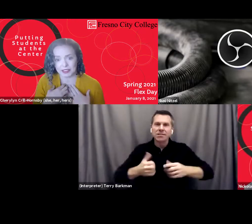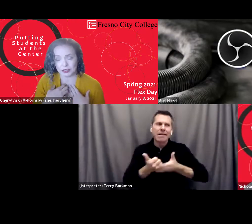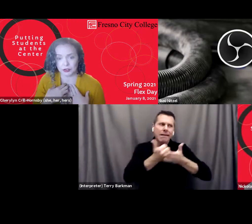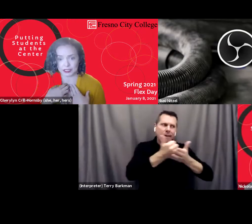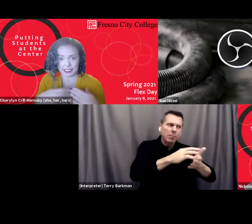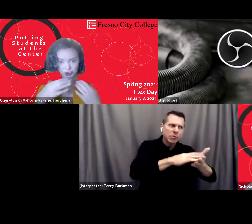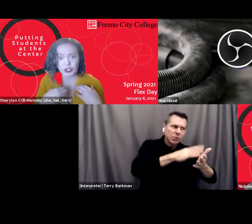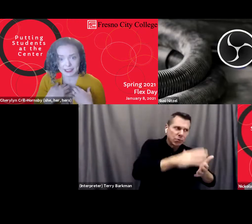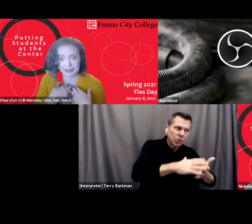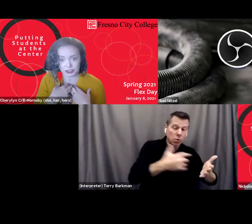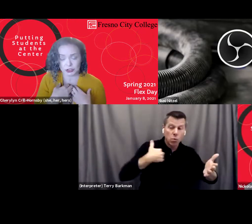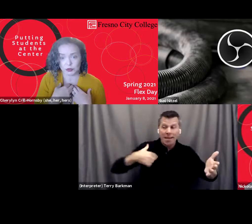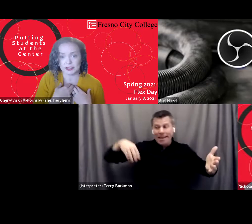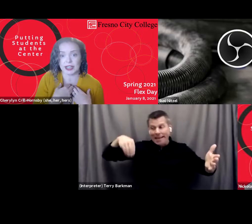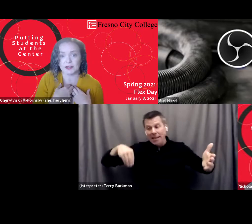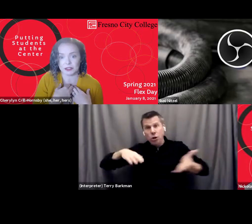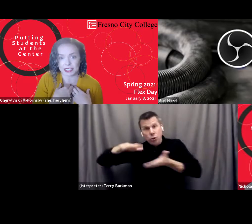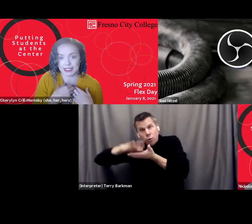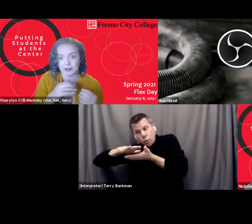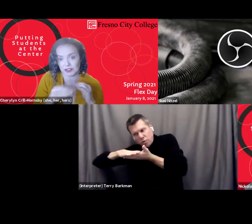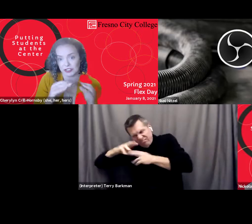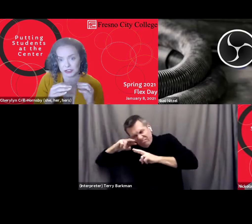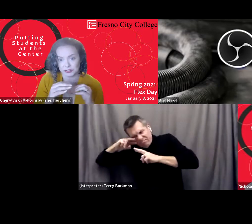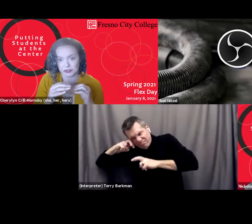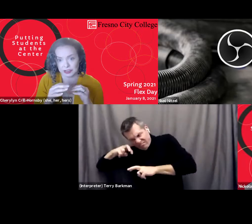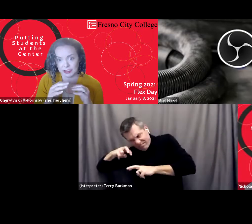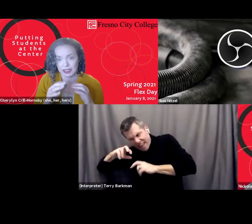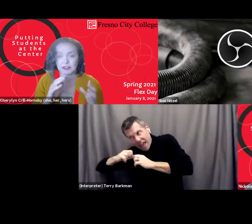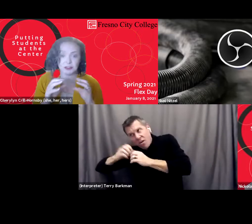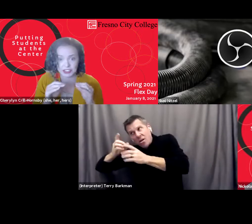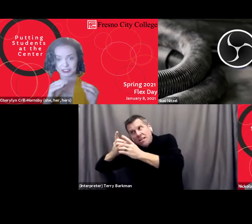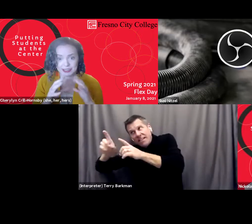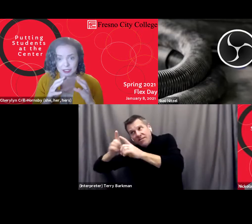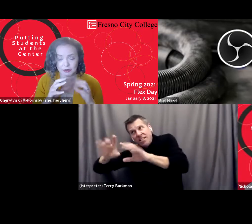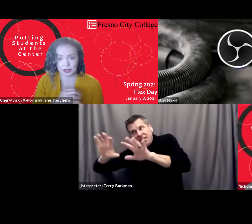have an internally internally in the institution, we still have an understanding of the divisionals of the divisions and their